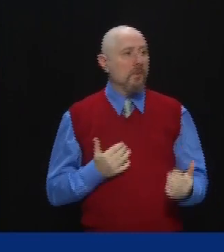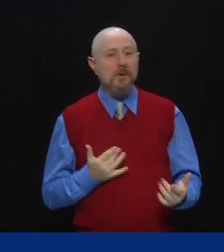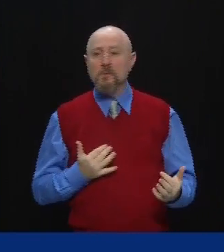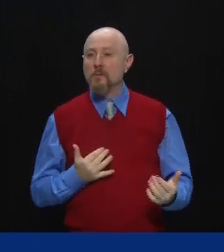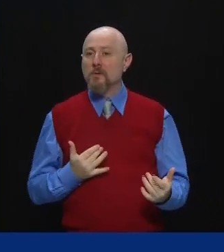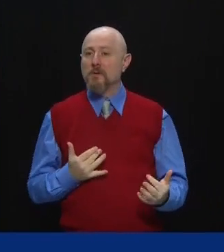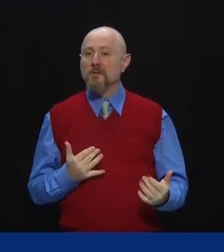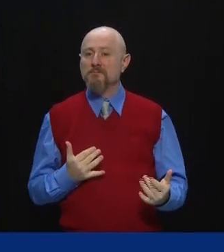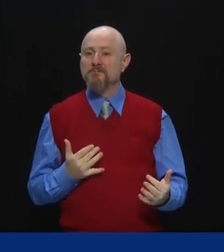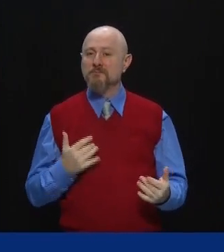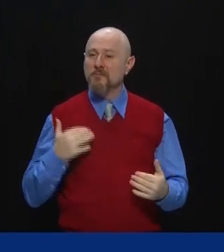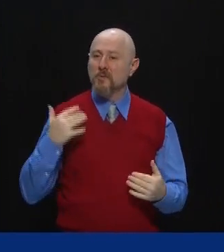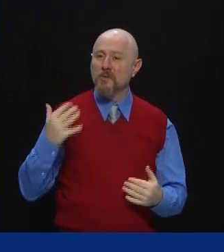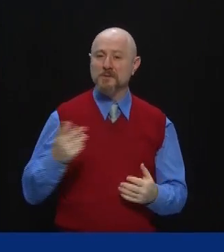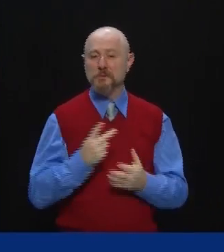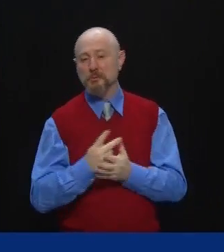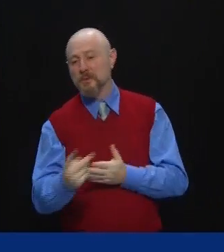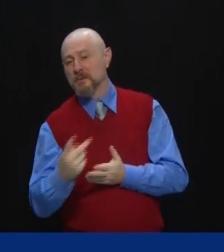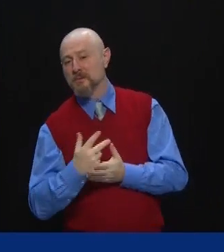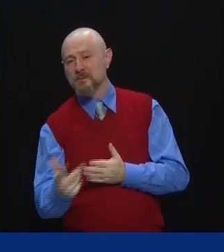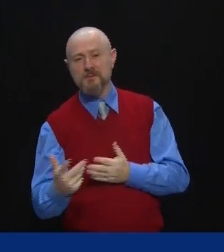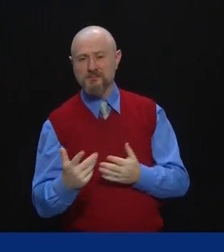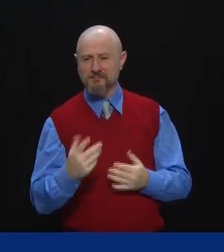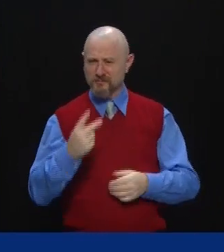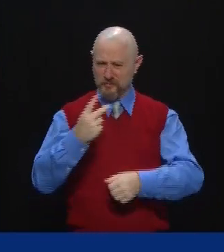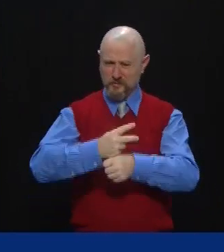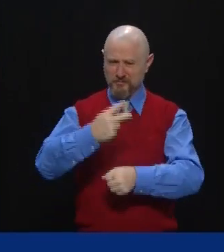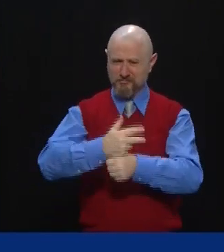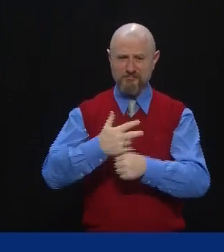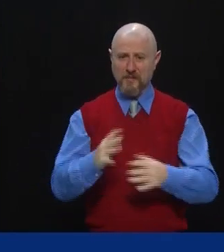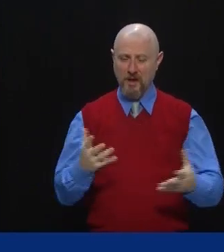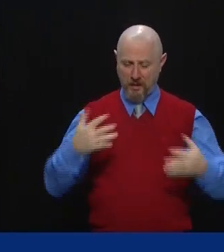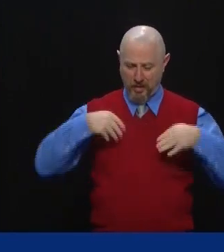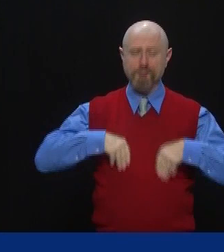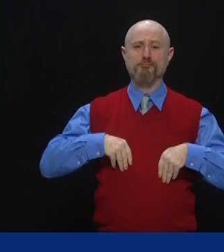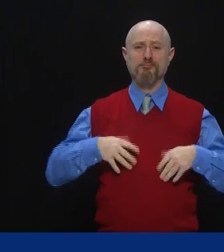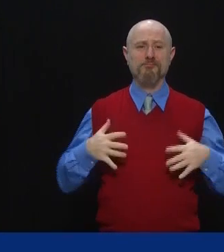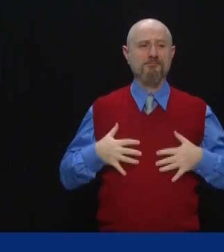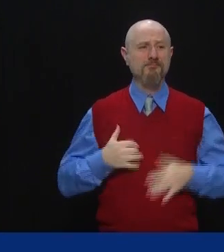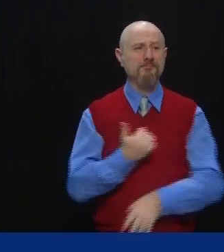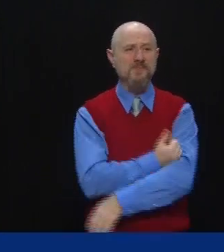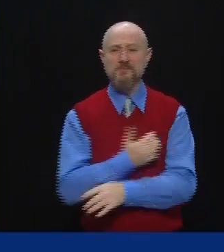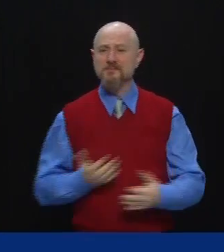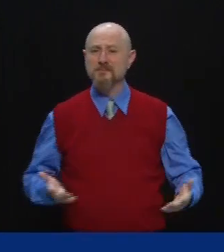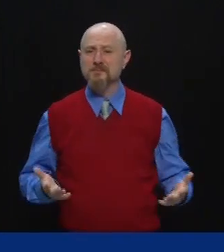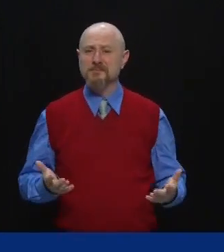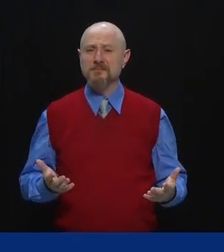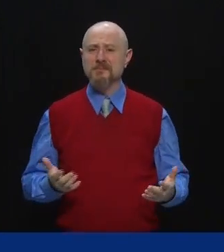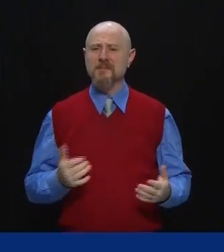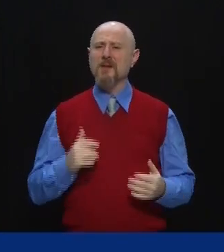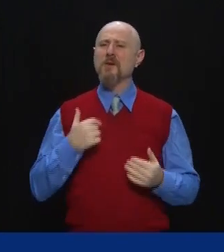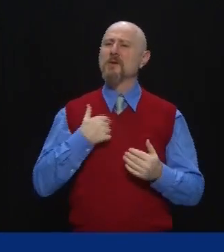TO THREE DAYS AT LEAST RECEIVING THAT BOOSTER SHOT. INCREDIBLE. YOU DON'T HAVE TO WAIT AS LONG AS IN THE PAST FOR THE VACCINES TO BE FULLY EFFECTIVE.